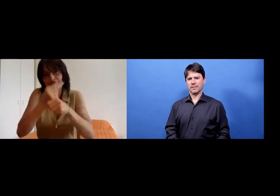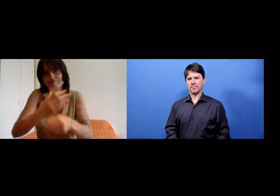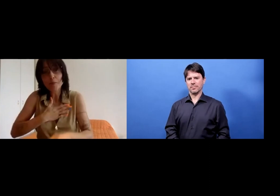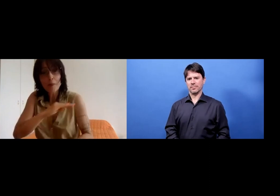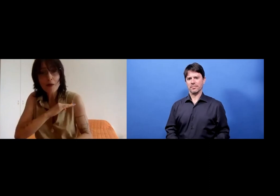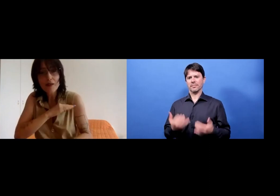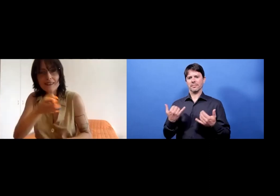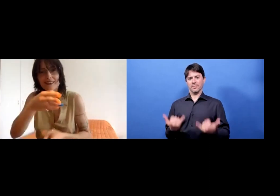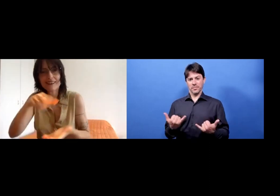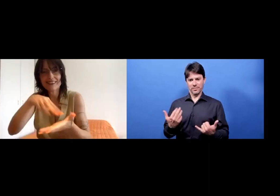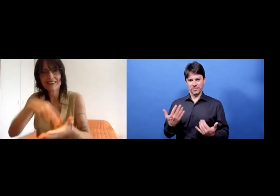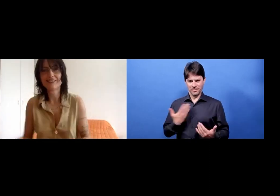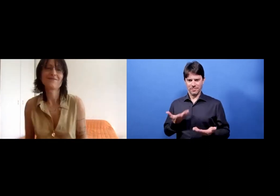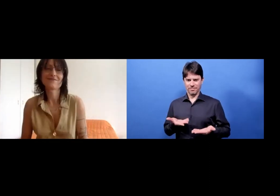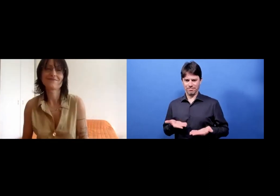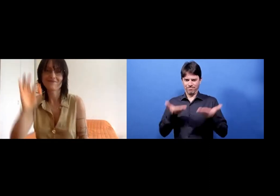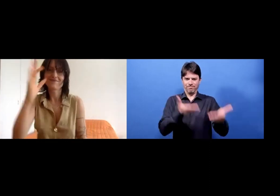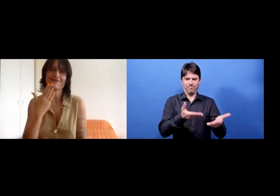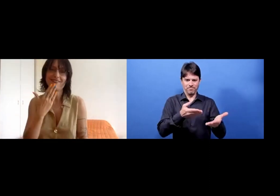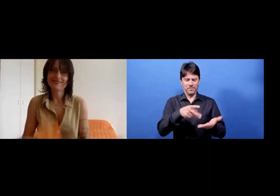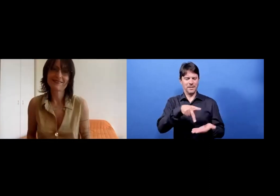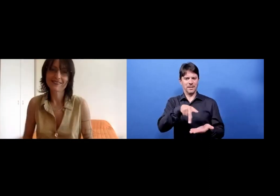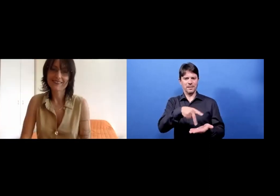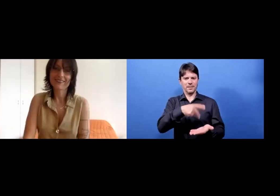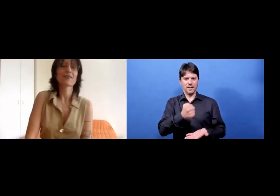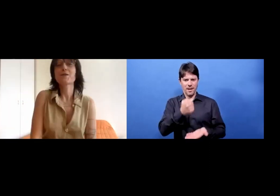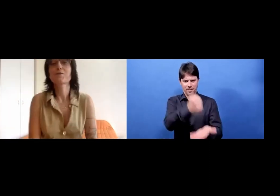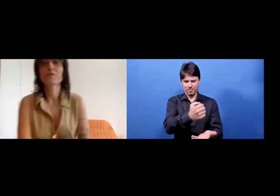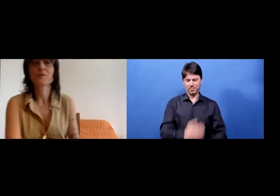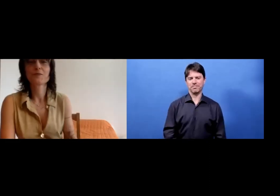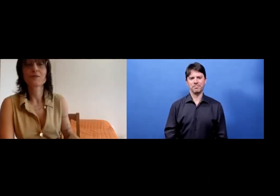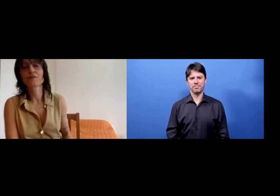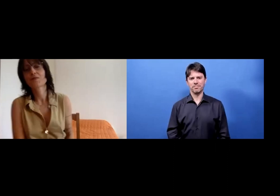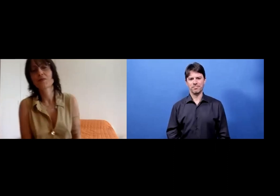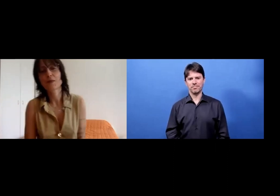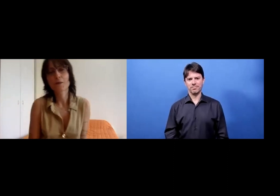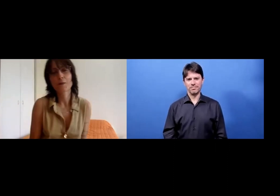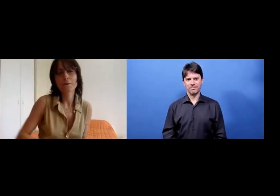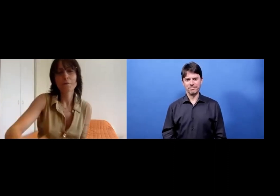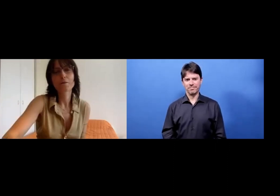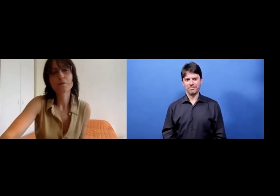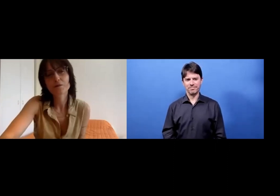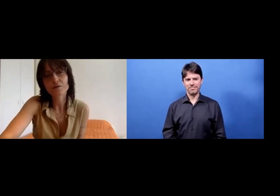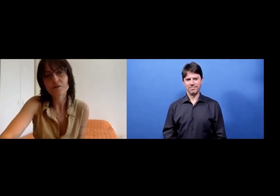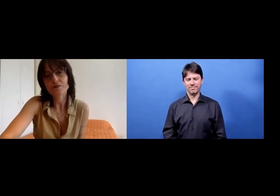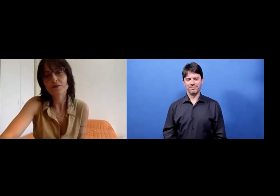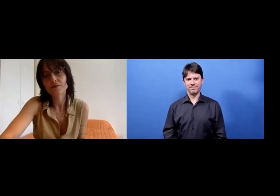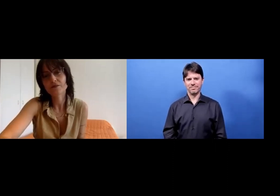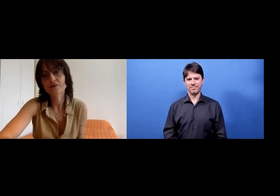Now, I will hand you over to Kassandra, my colleague. Enjoy the evening.